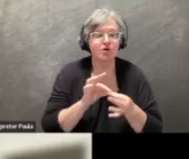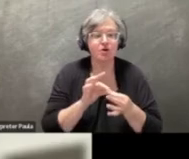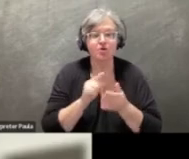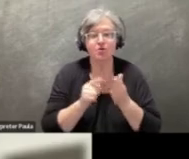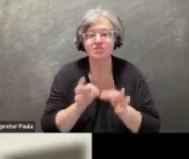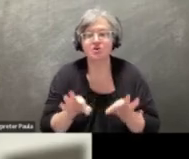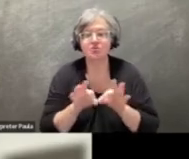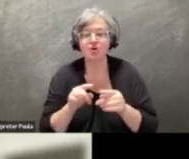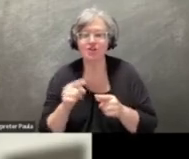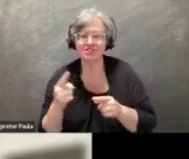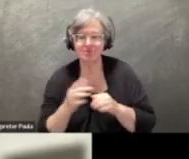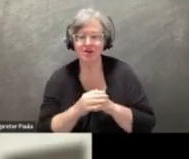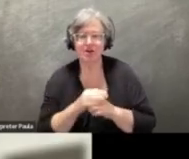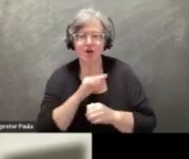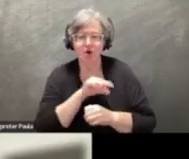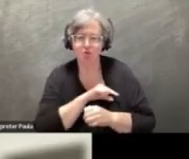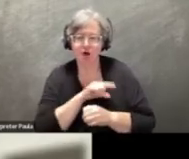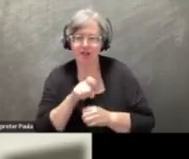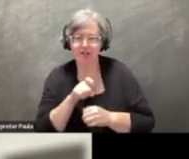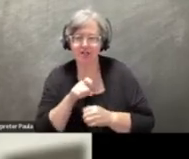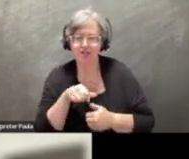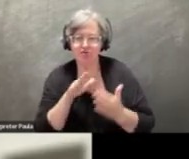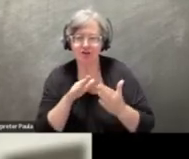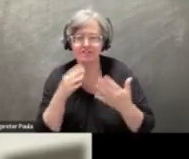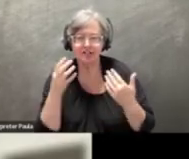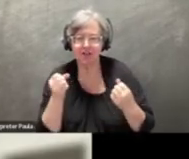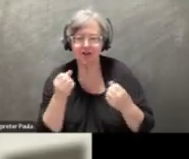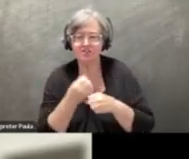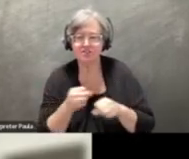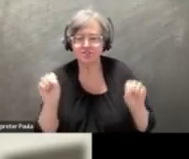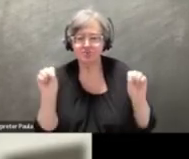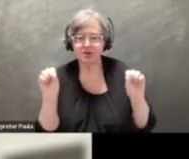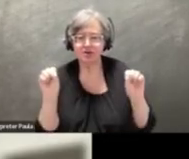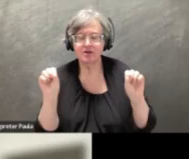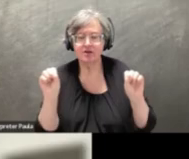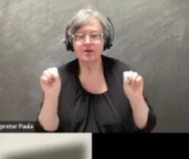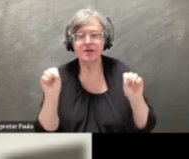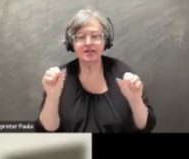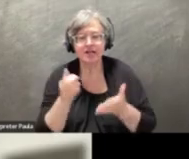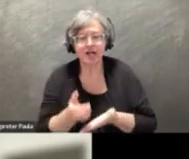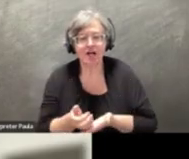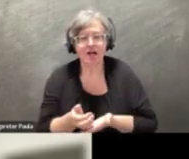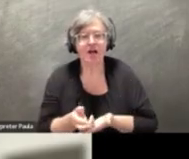someone. But quality needs to address the health and safety and the active fabilitation, but it's got to be in context to